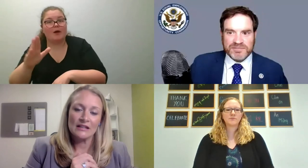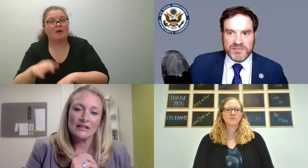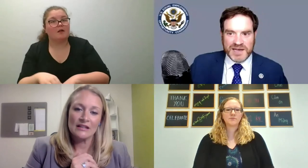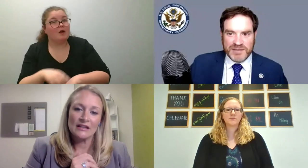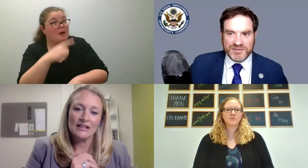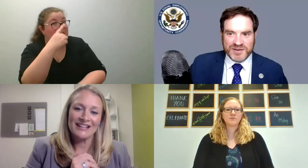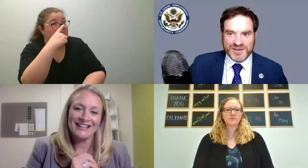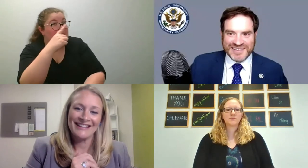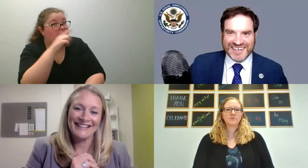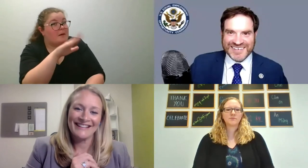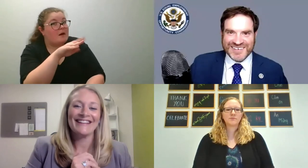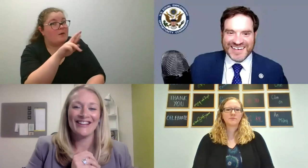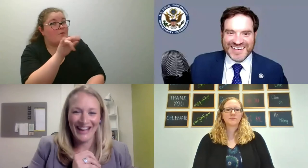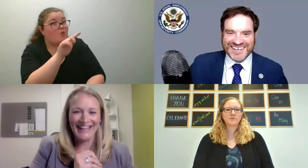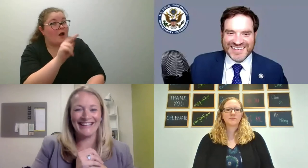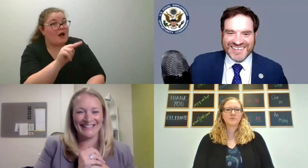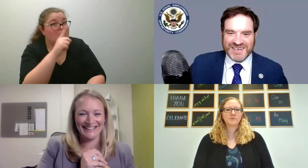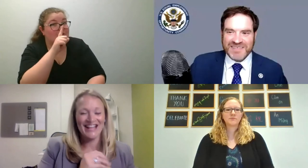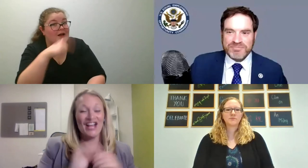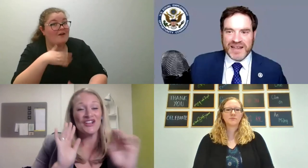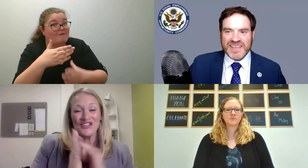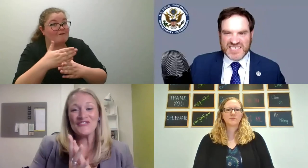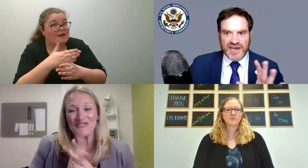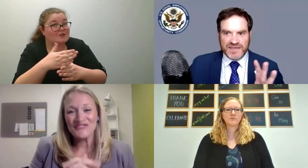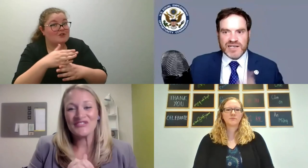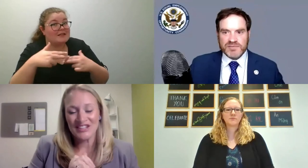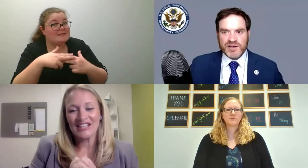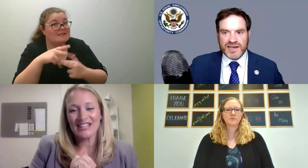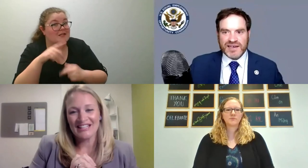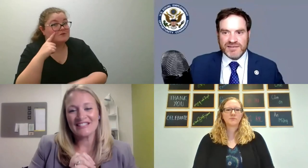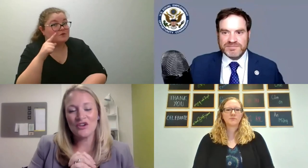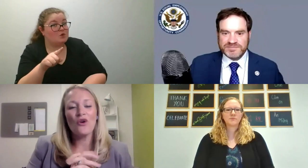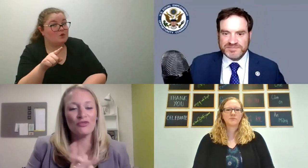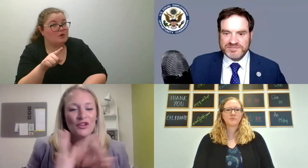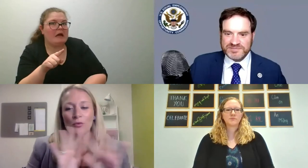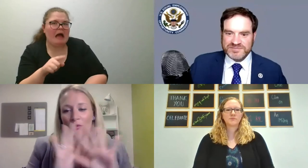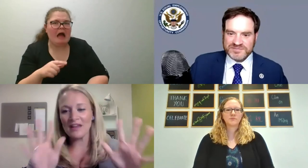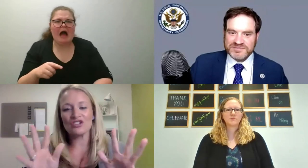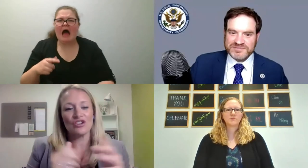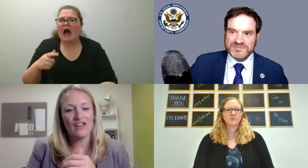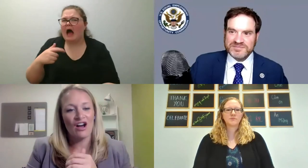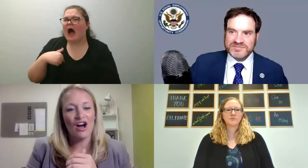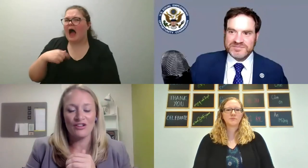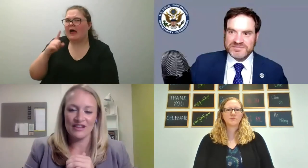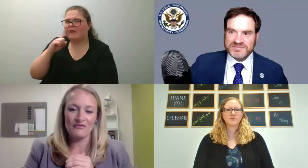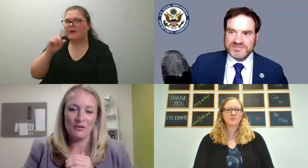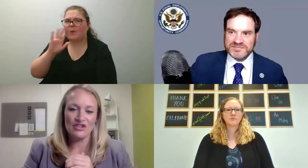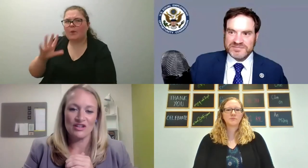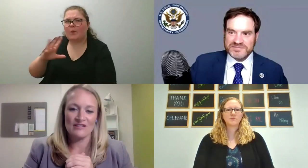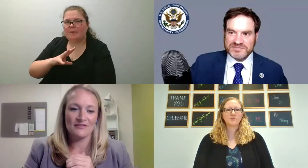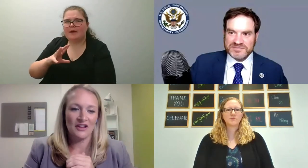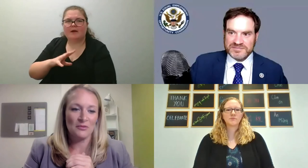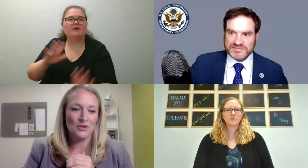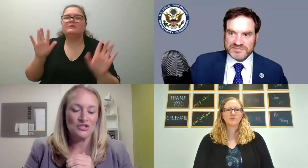Let me get back with you on that, okay? Okay. But I think so, I think it will be okay. So hopefully, we'll make sure that all of the information is available